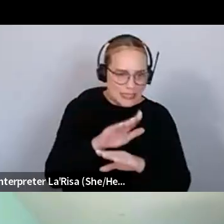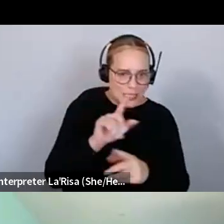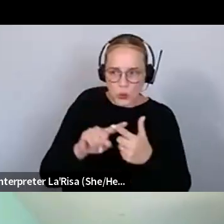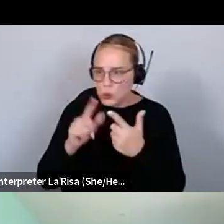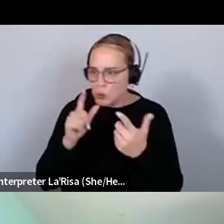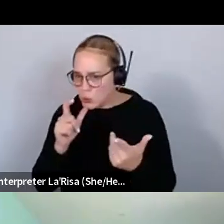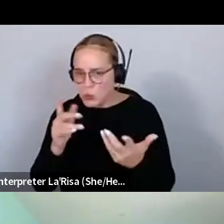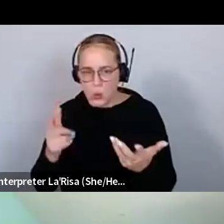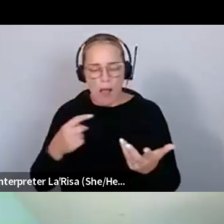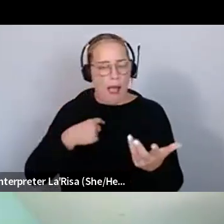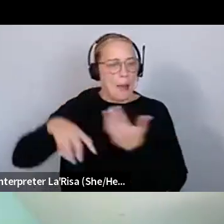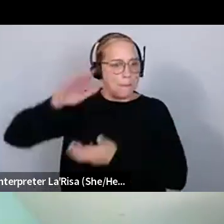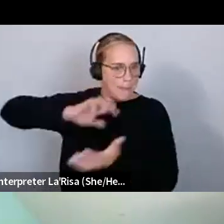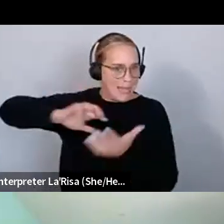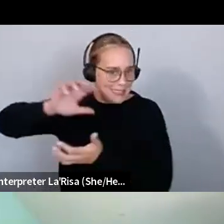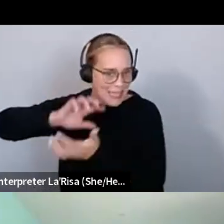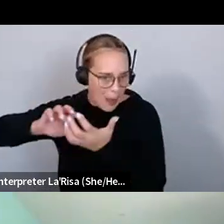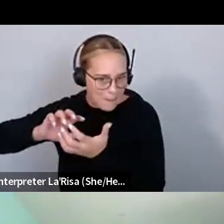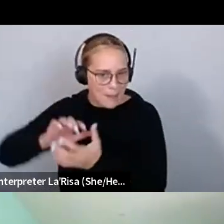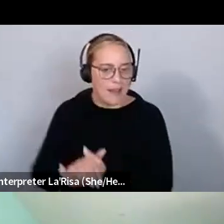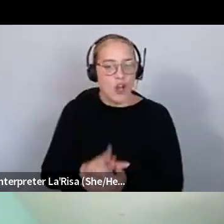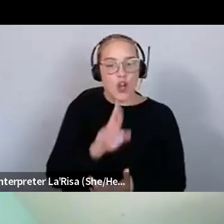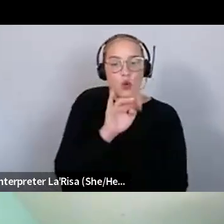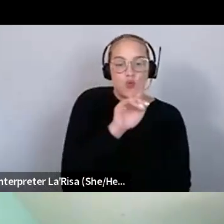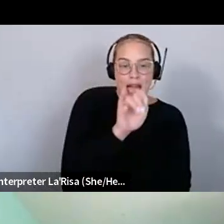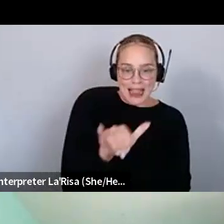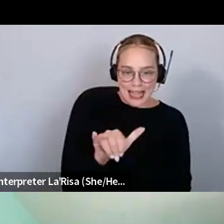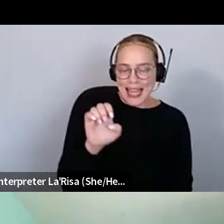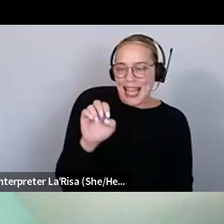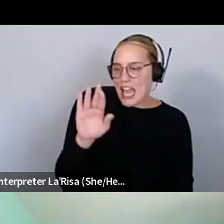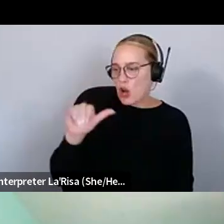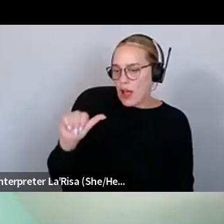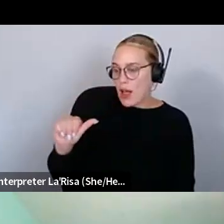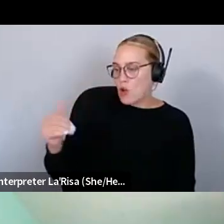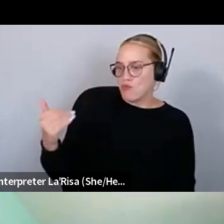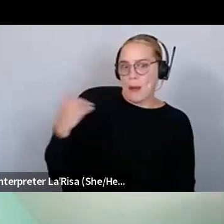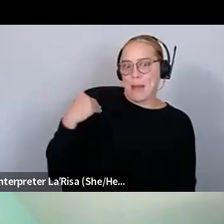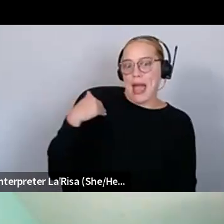even had myself mixed up with who people were supposed to send things to.